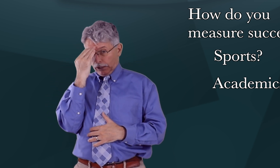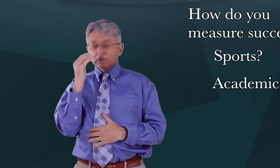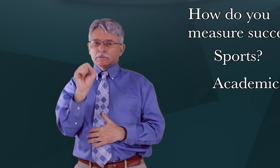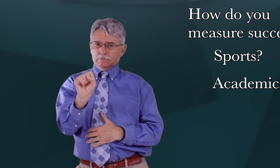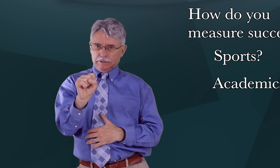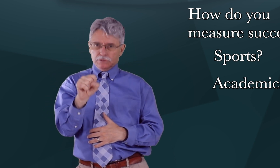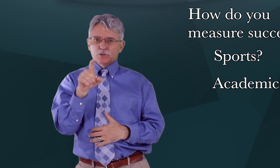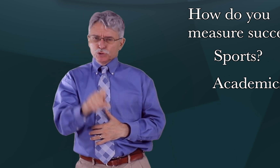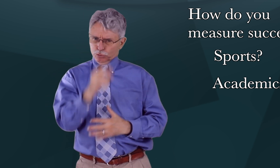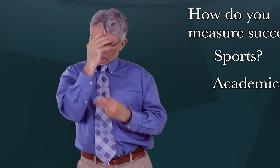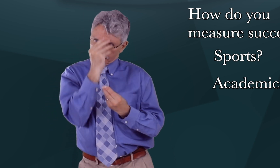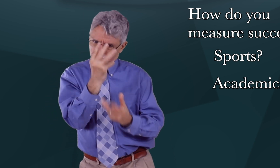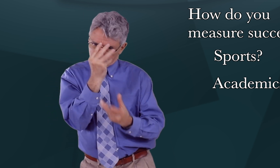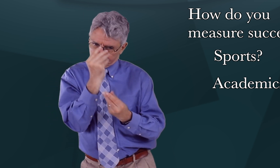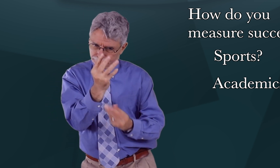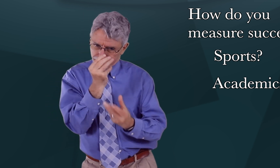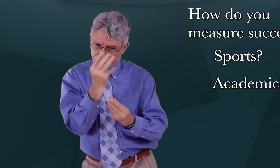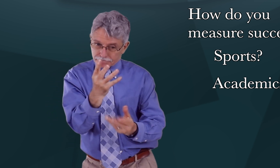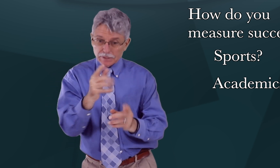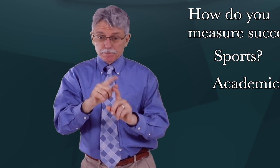Knowledge -- yes. You can give them information.